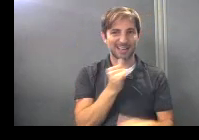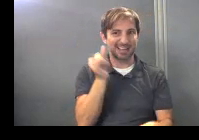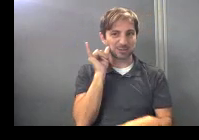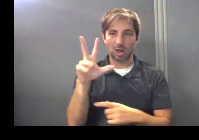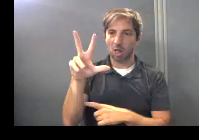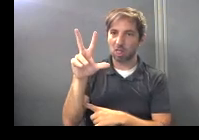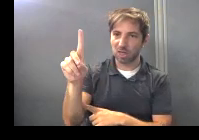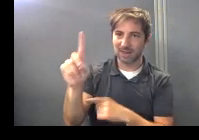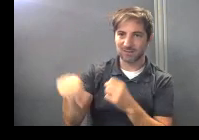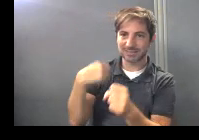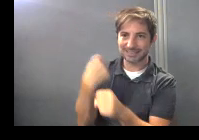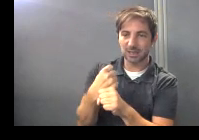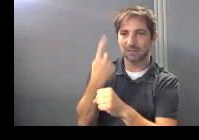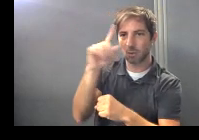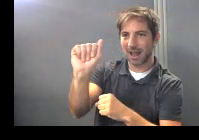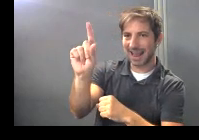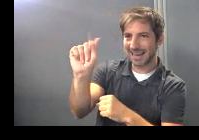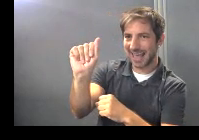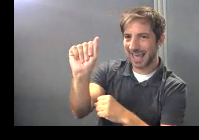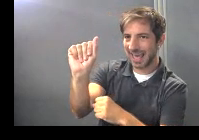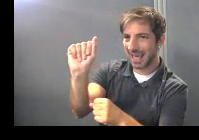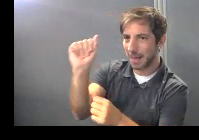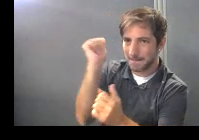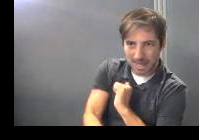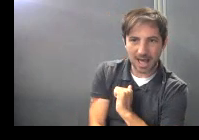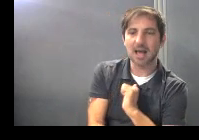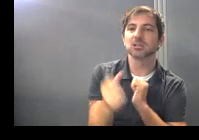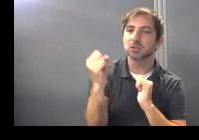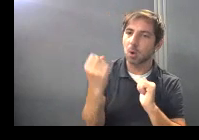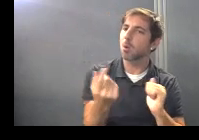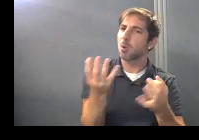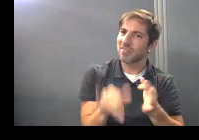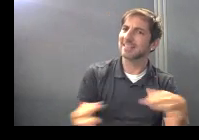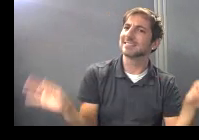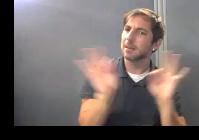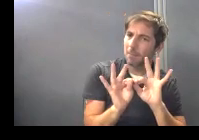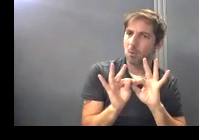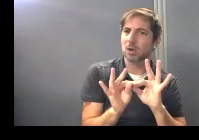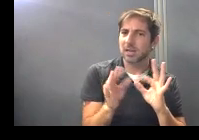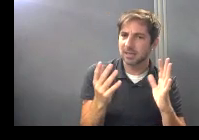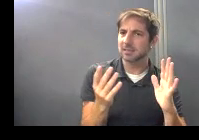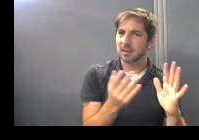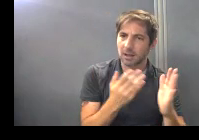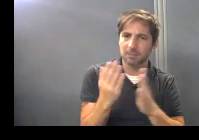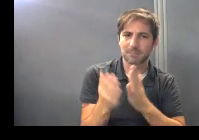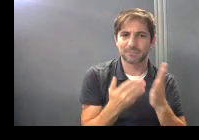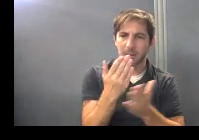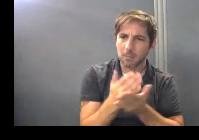ANNIVERSARY OF THE AMERICANS WITH DISABILITIES ACT.